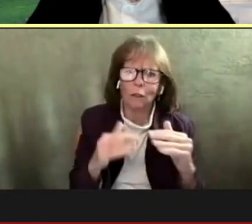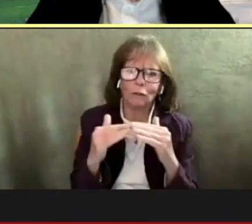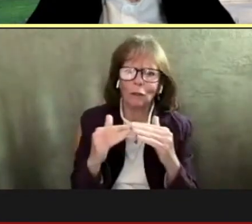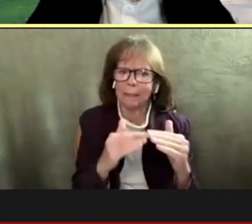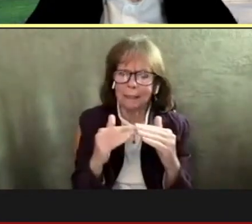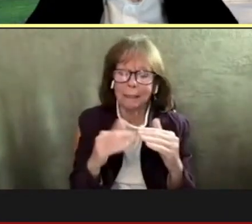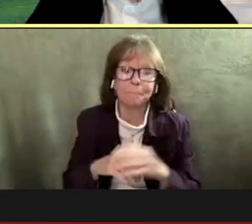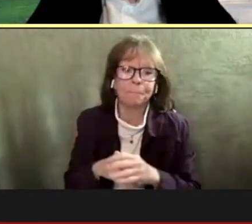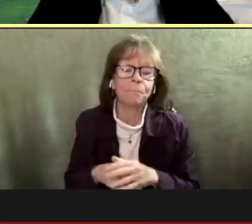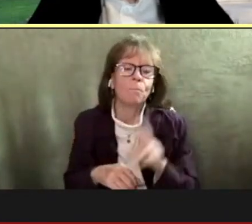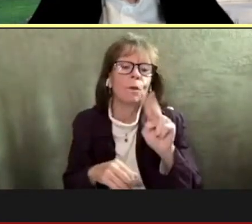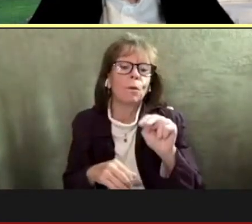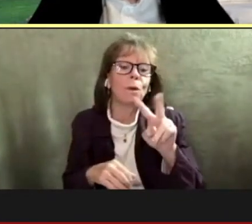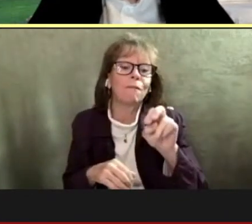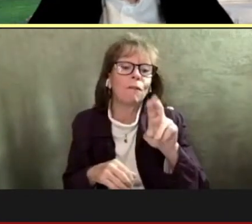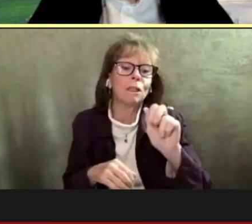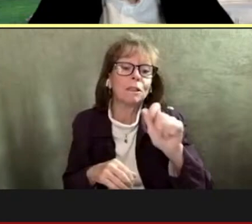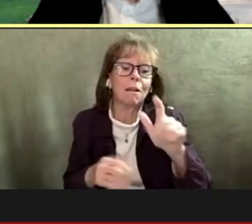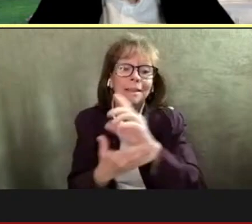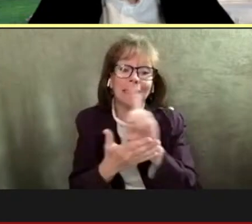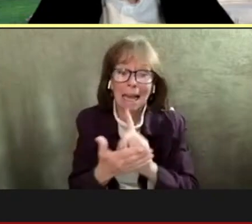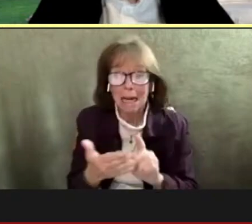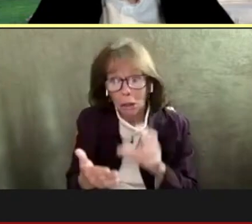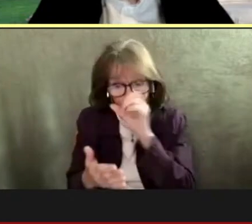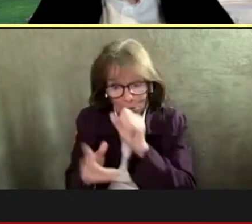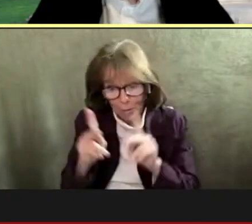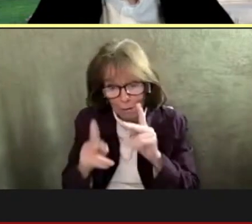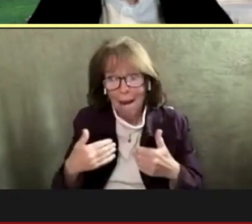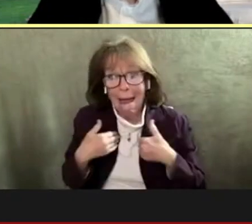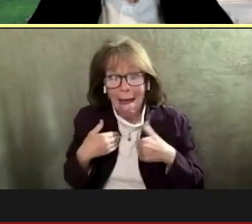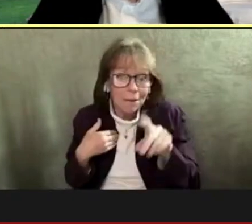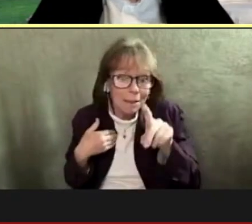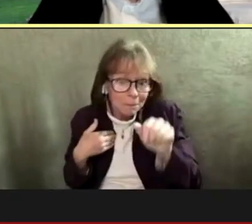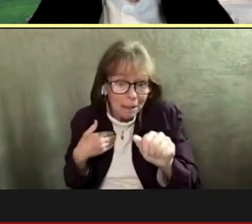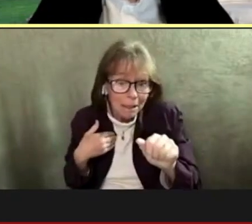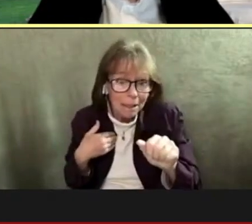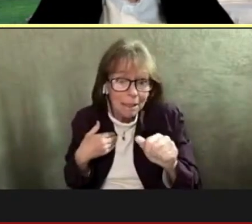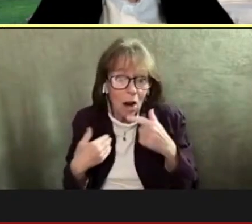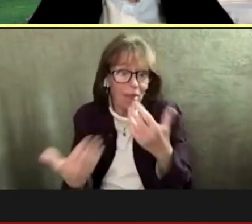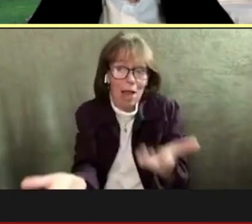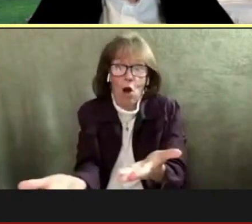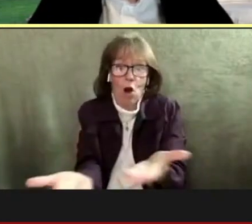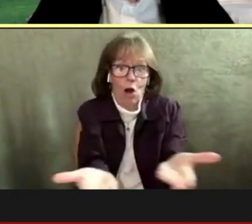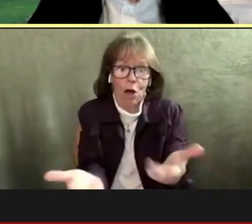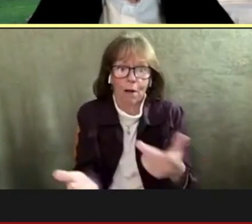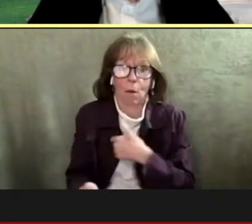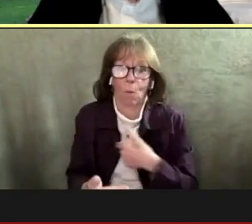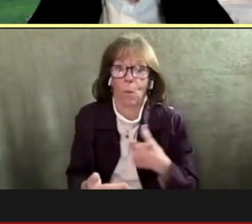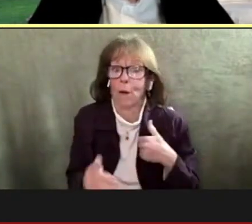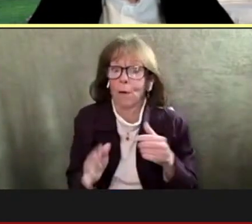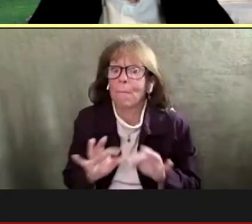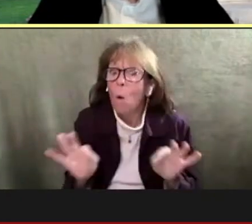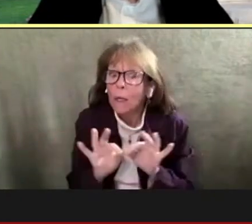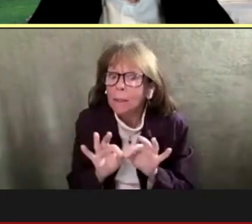Universal design assumes that people with disabilities exist, that we are important and we are valuable.